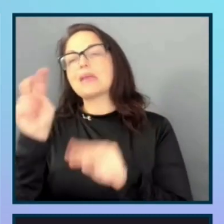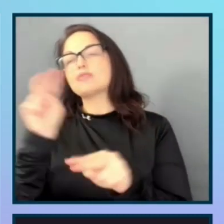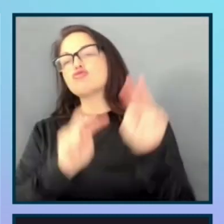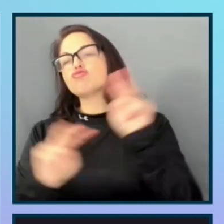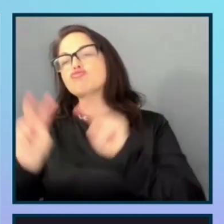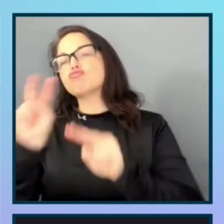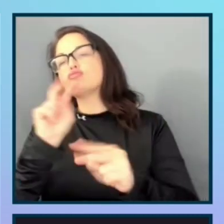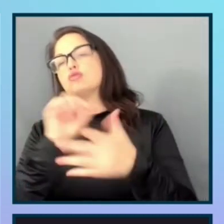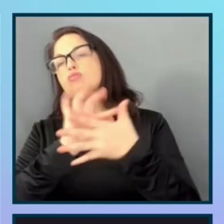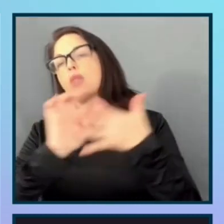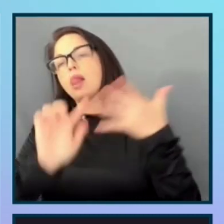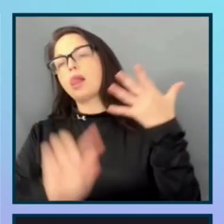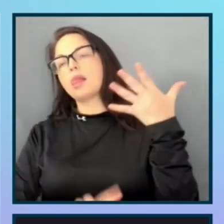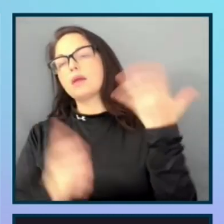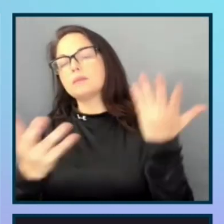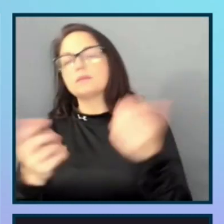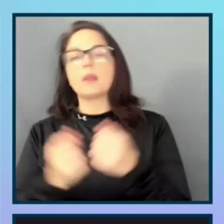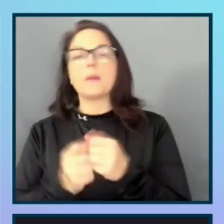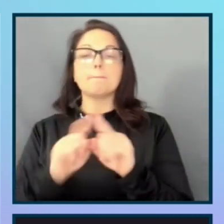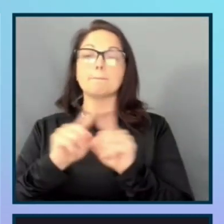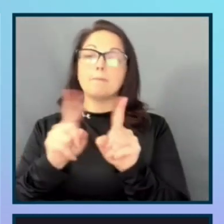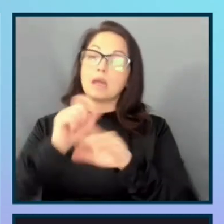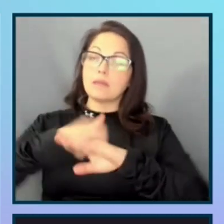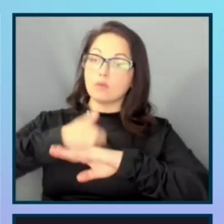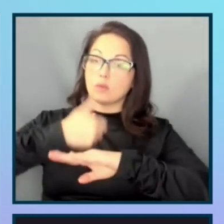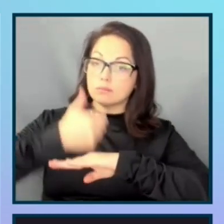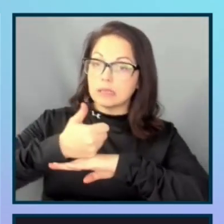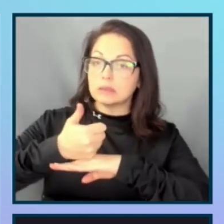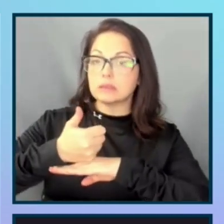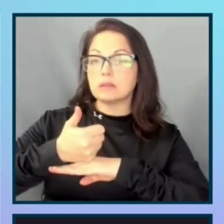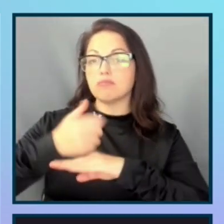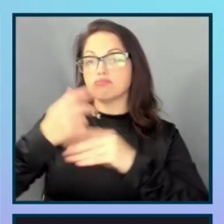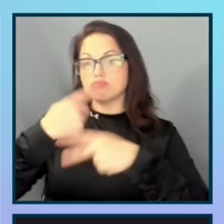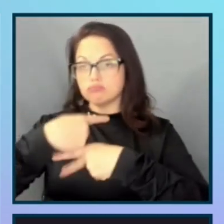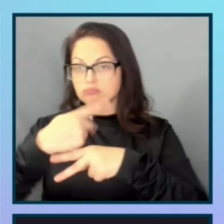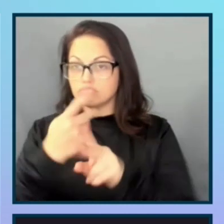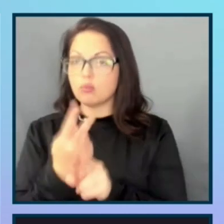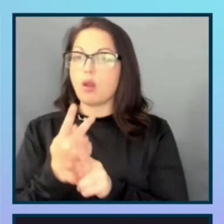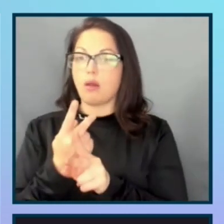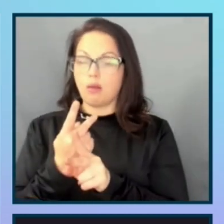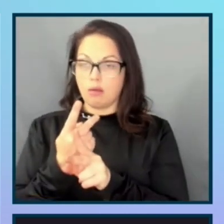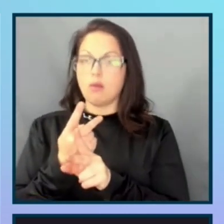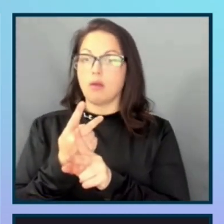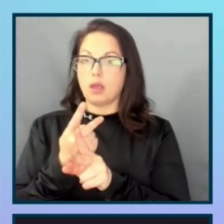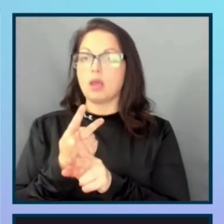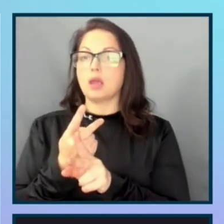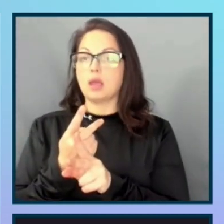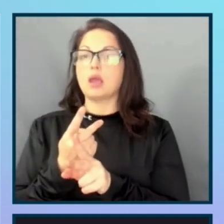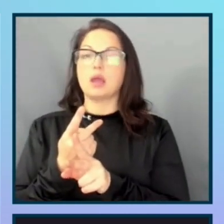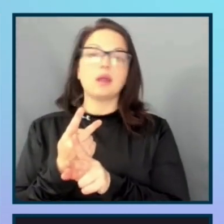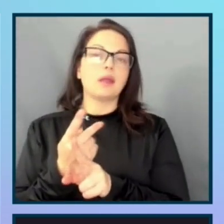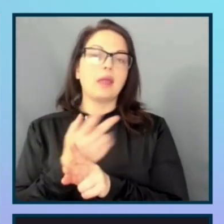the product which you are using, that product which you're trying to optimize and look at is inherently inaccessible to people